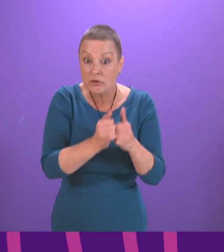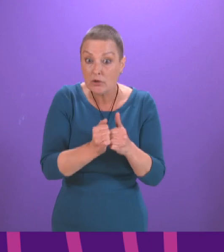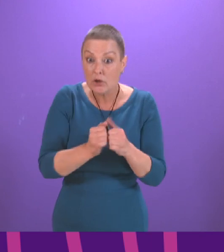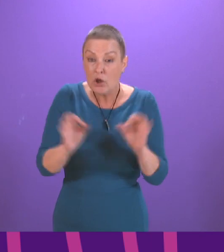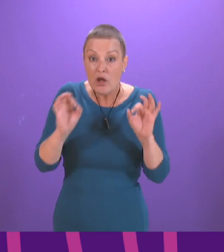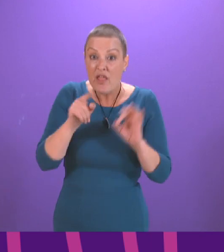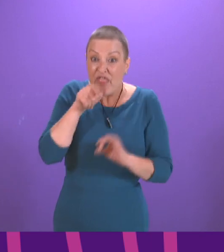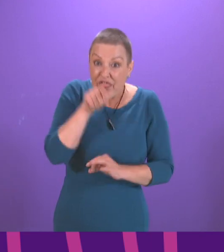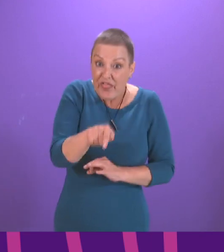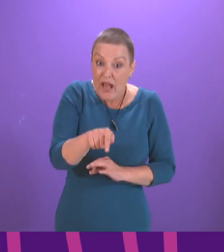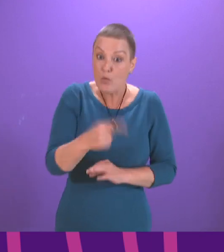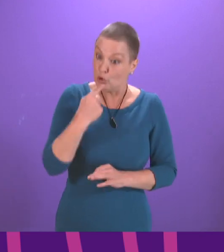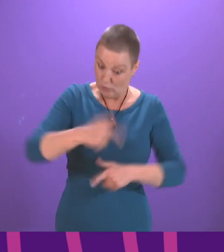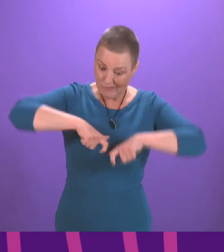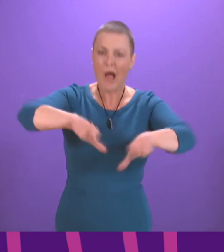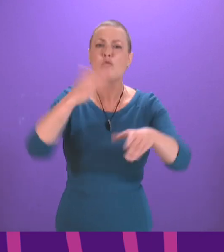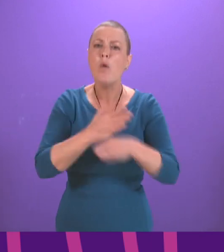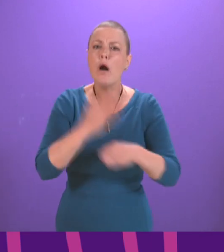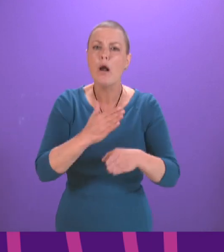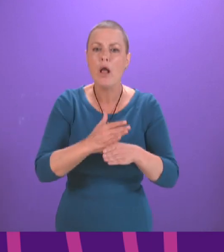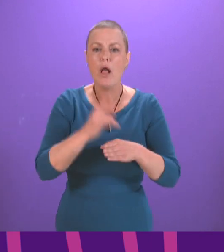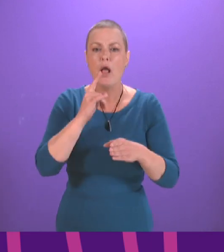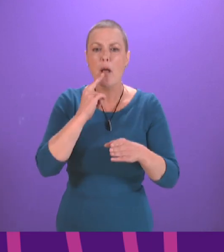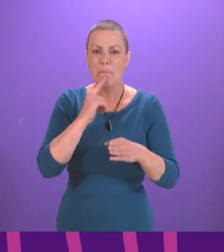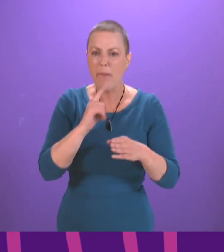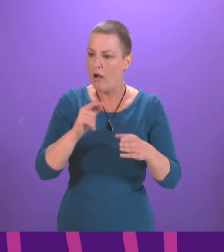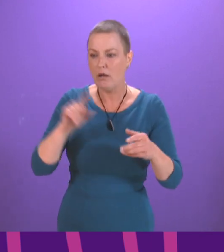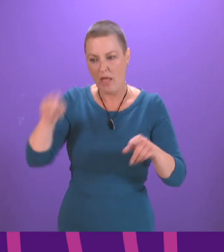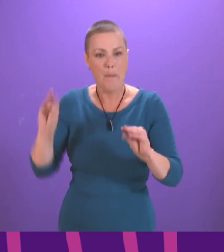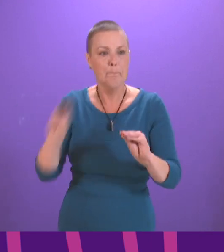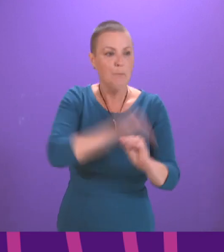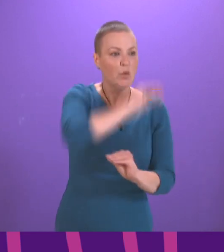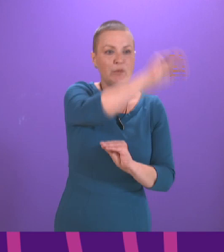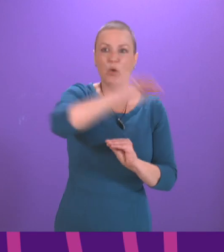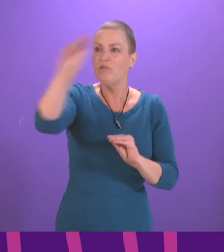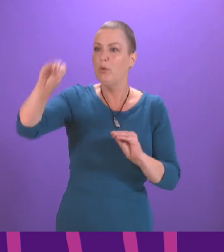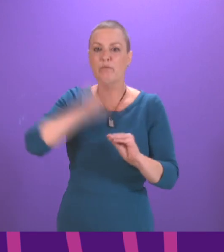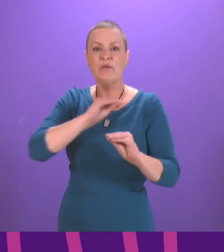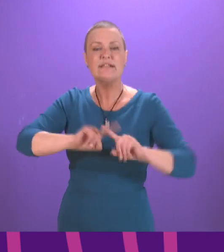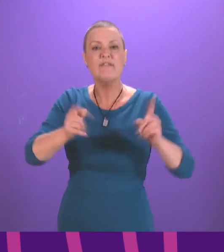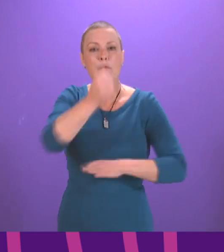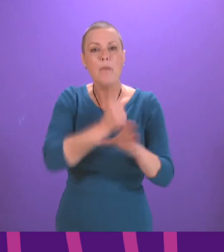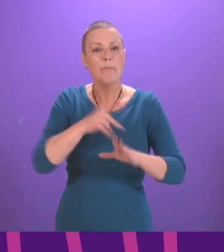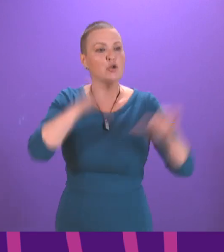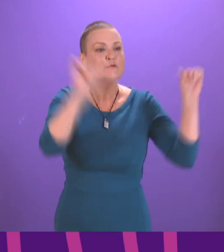not only told to keep working but were moved around the chain’s other pubs because of short staffing.